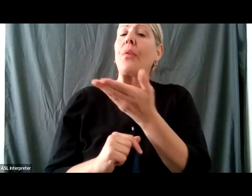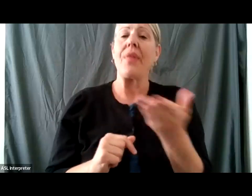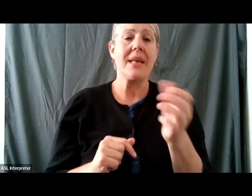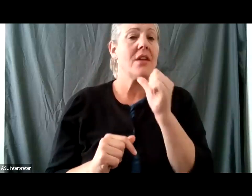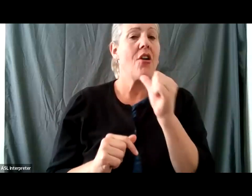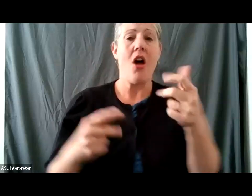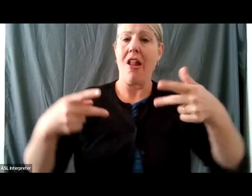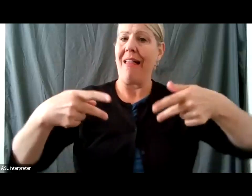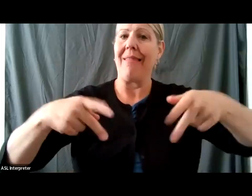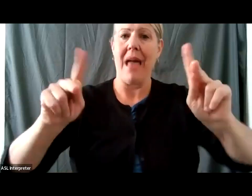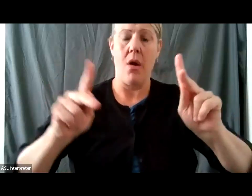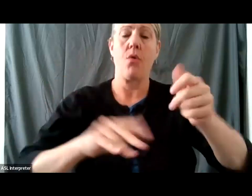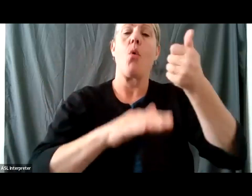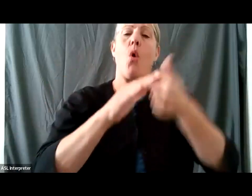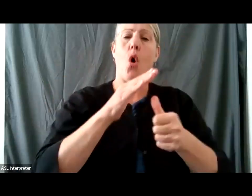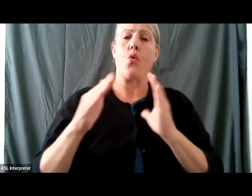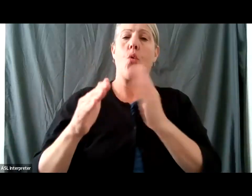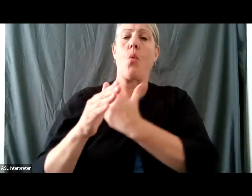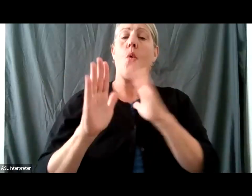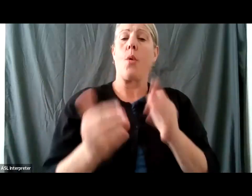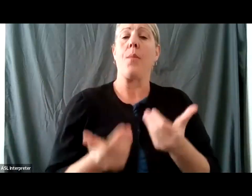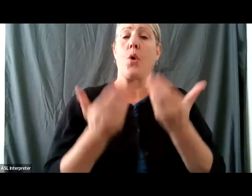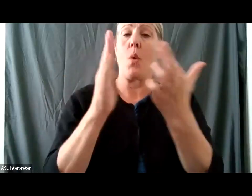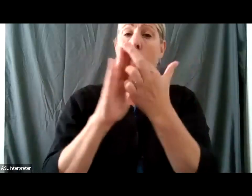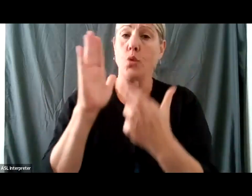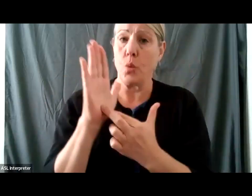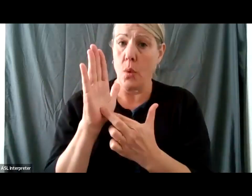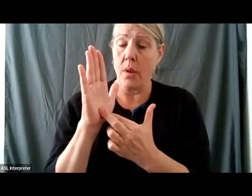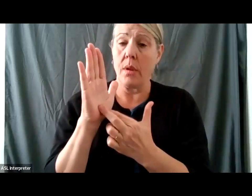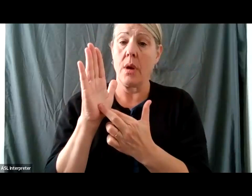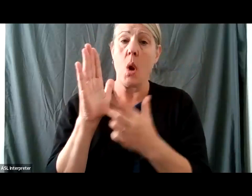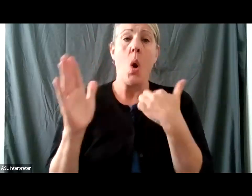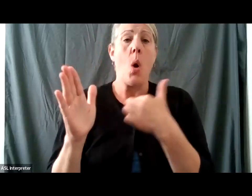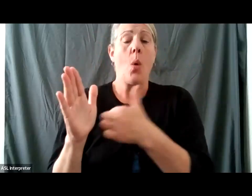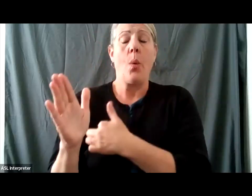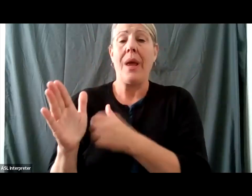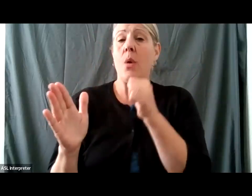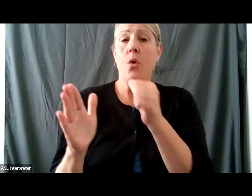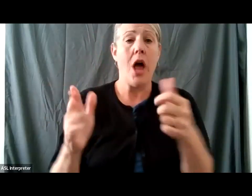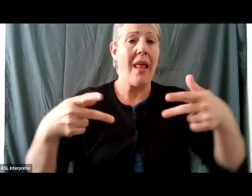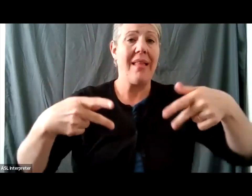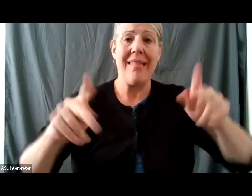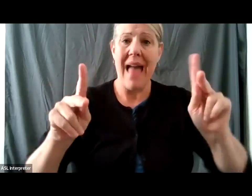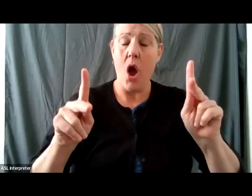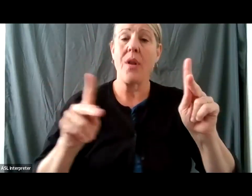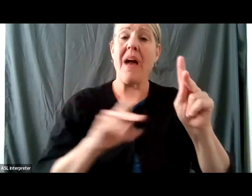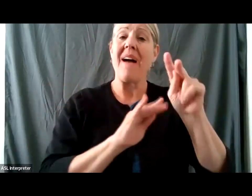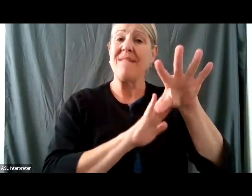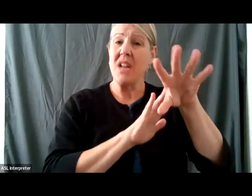proposed rule. We would prohibit providing videos that are not captioned.